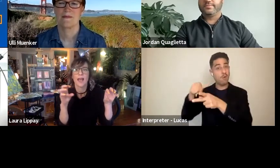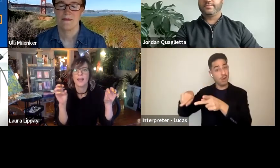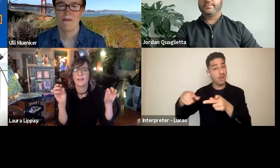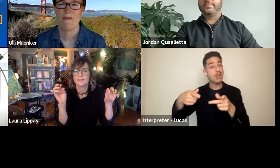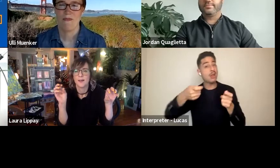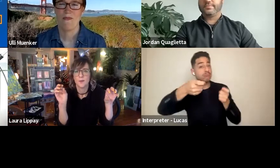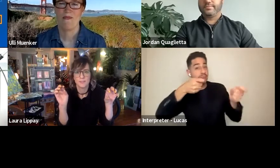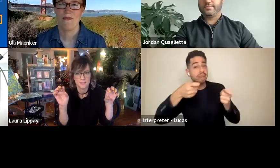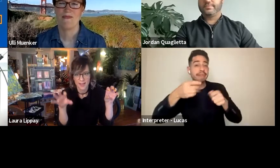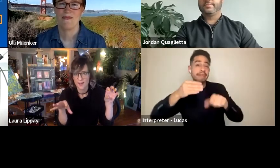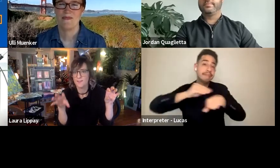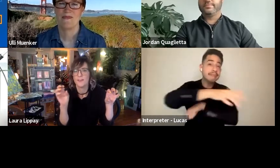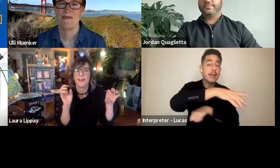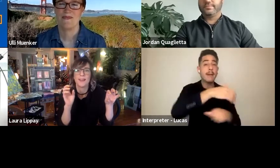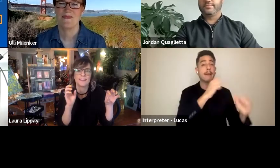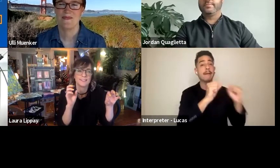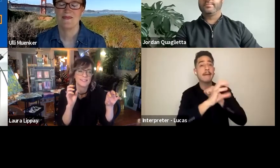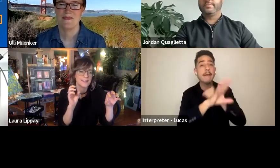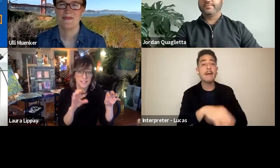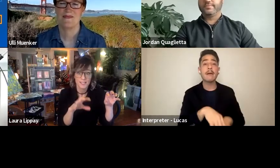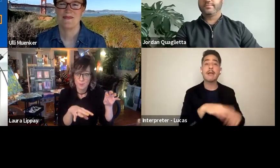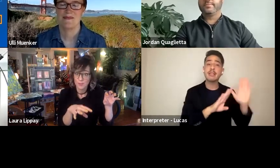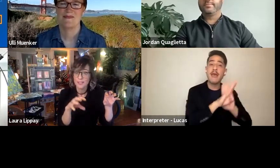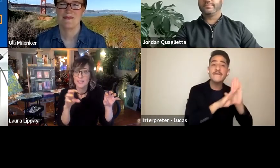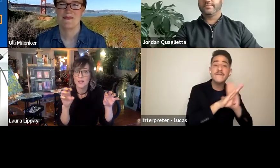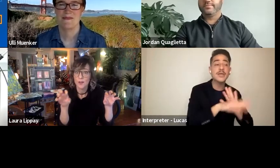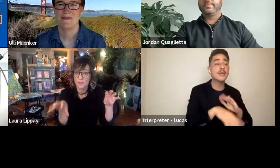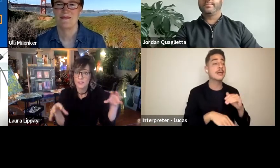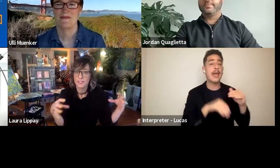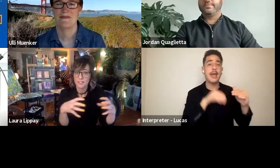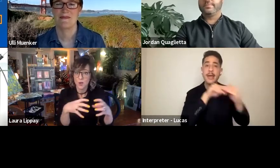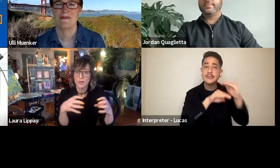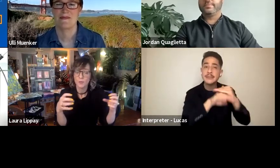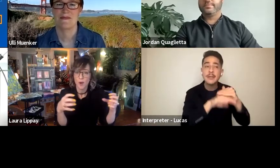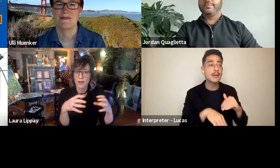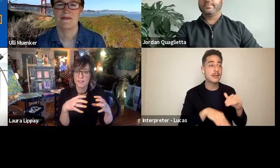and Dev and accessibility and all the things that need to go into product.